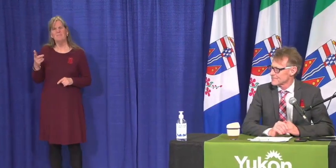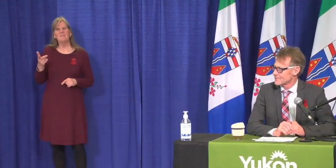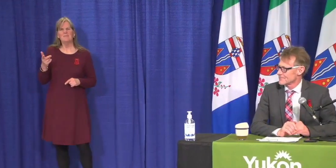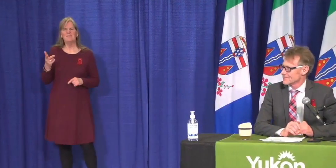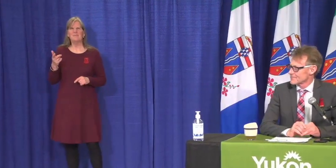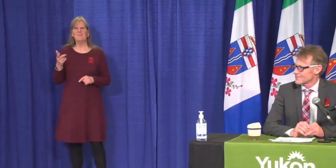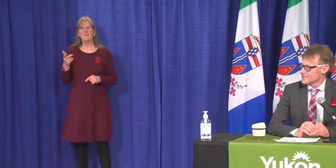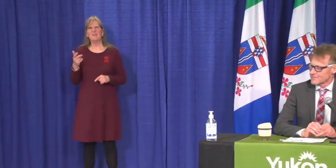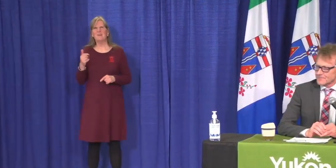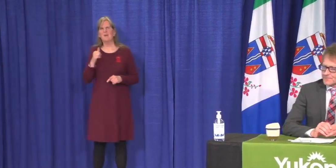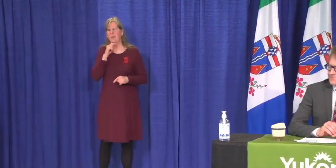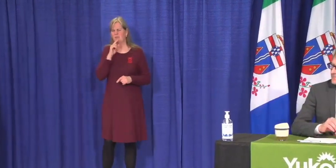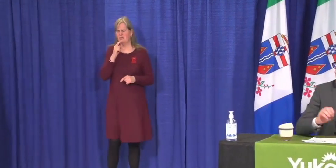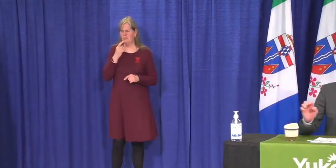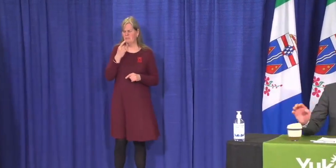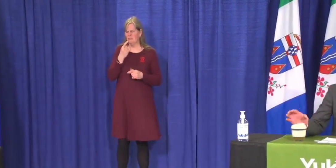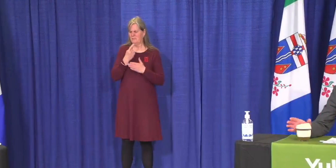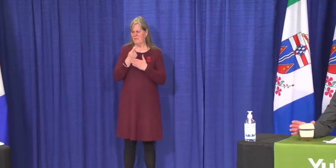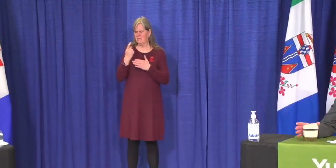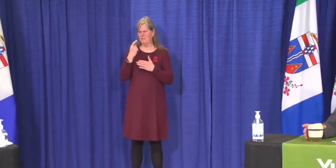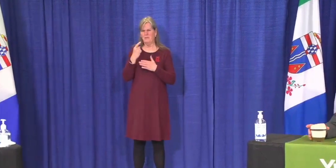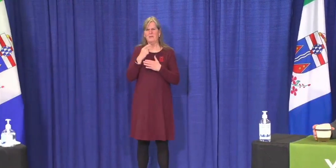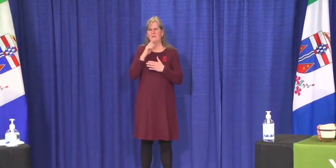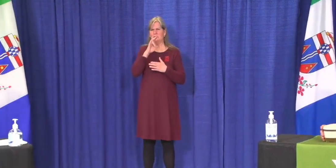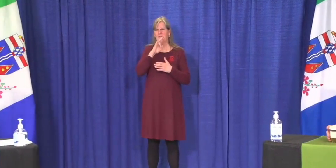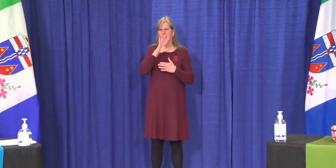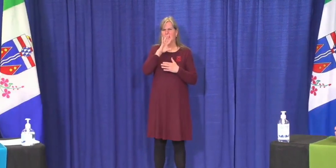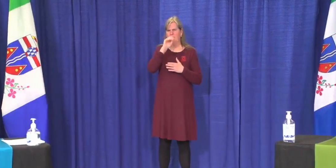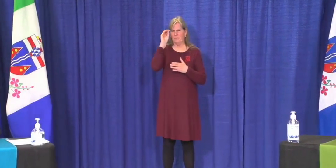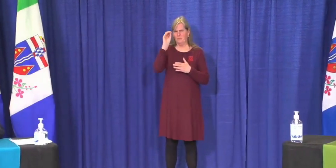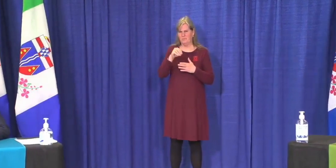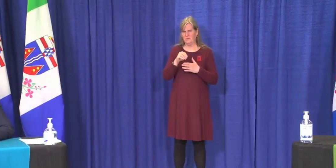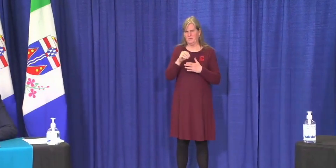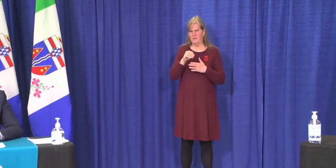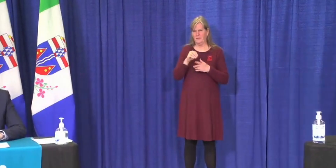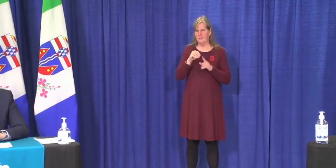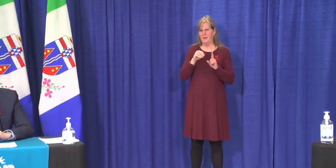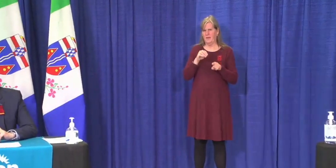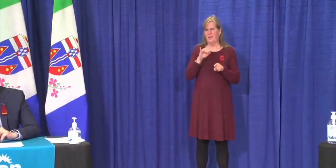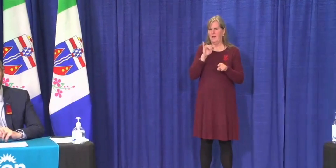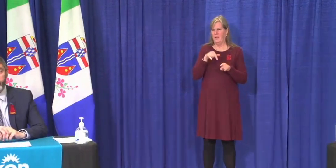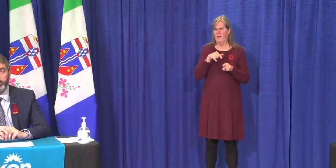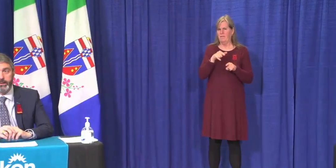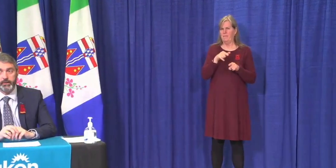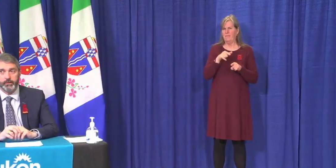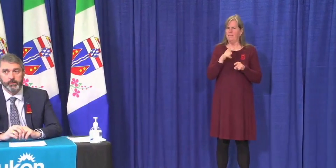25th as a day to modify this